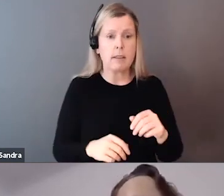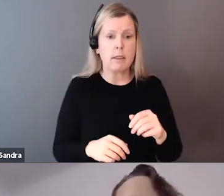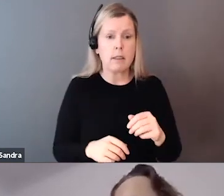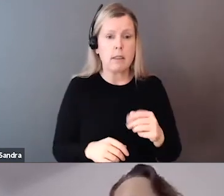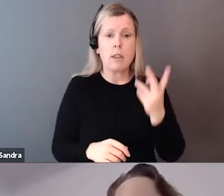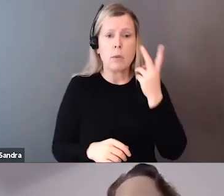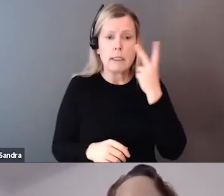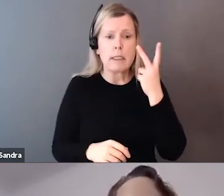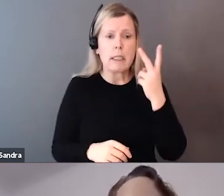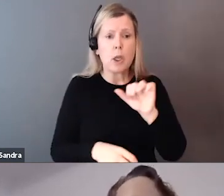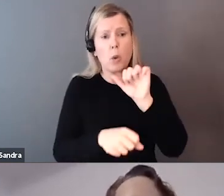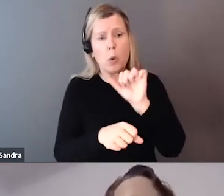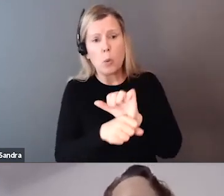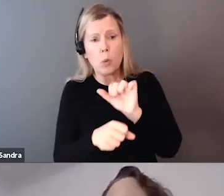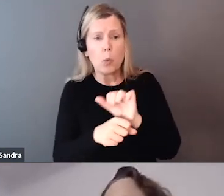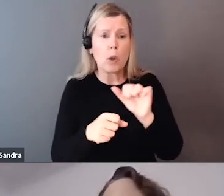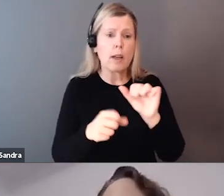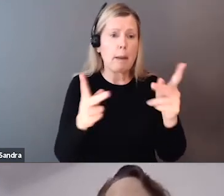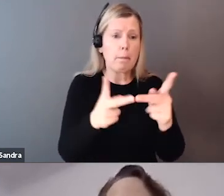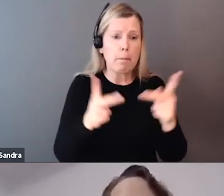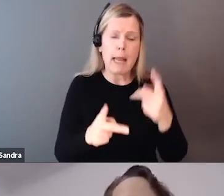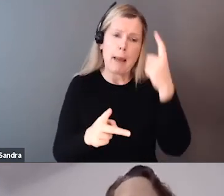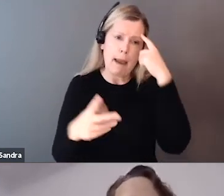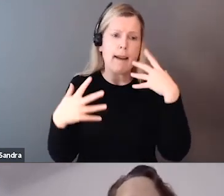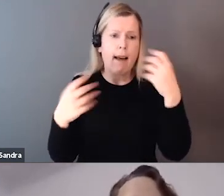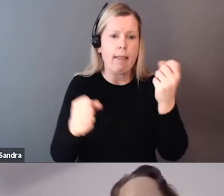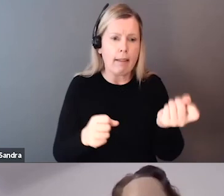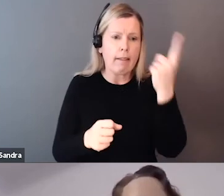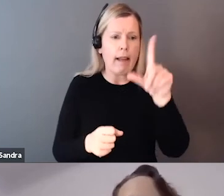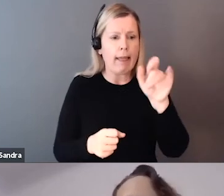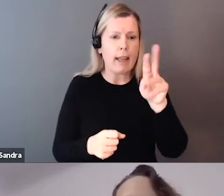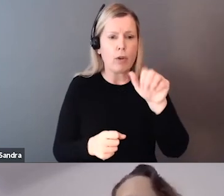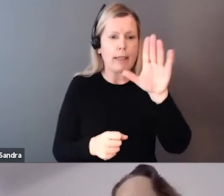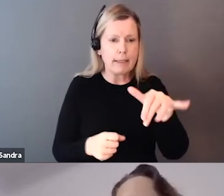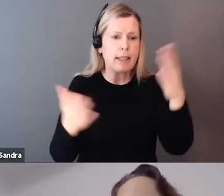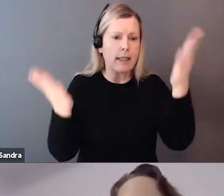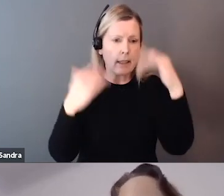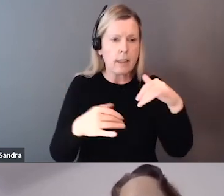mental health literacy, interpersonal workplace relationships, workplace communication during